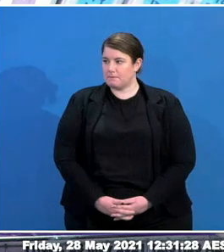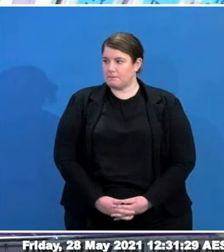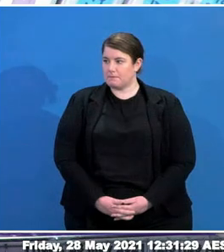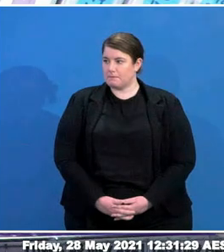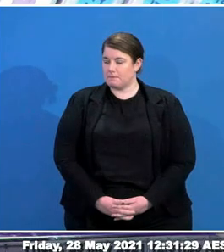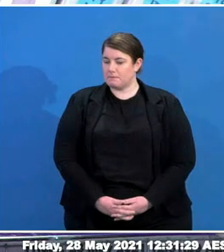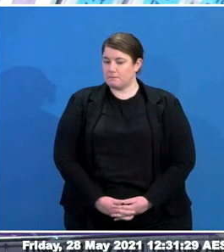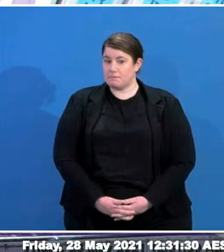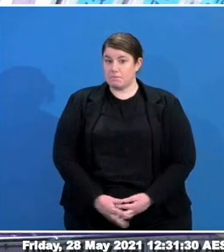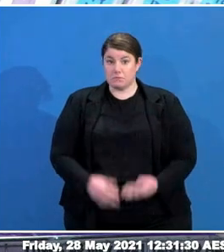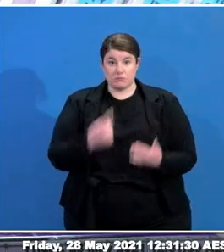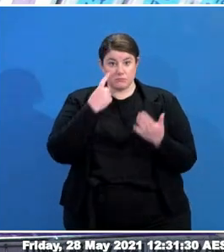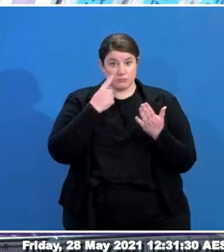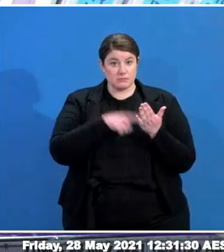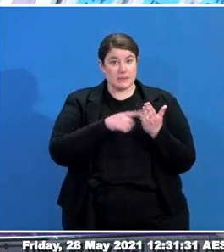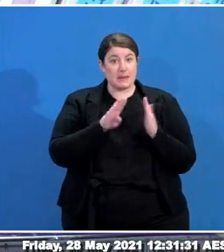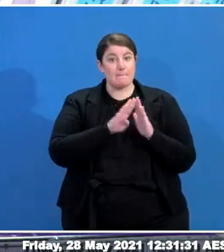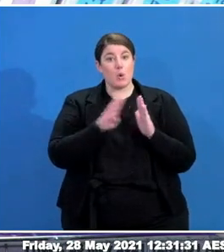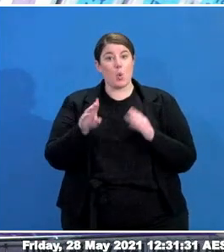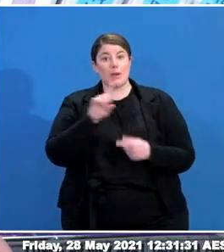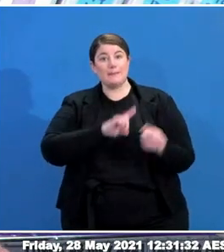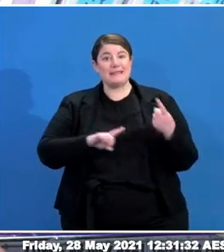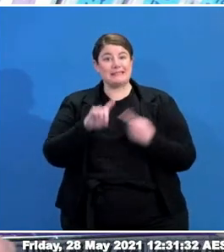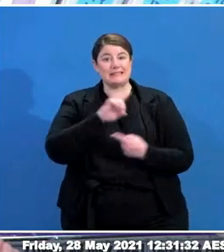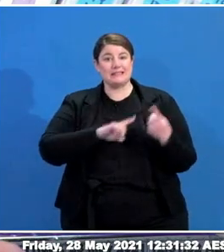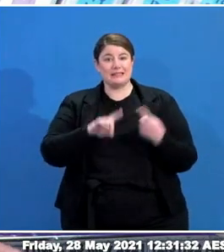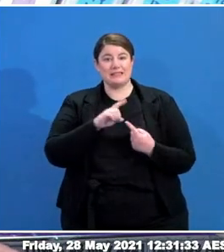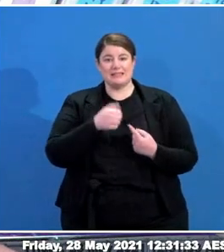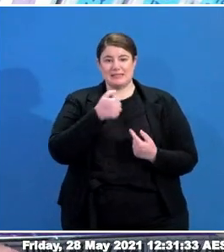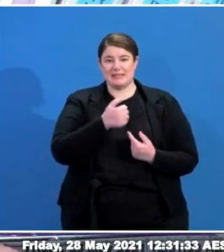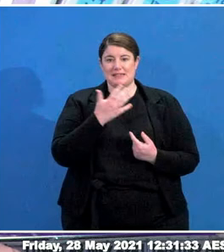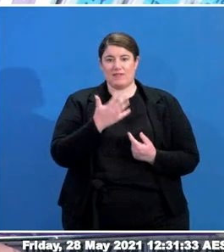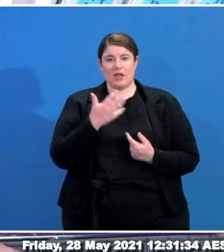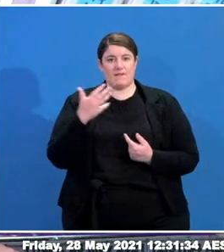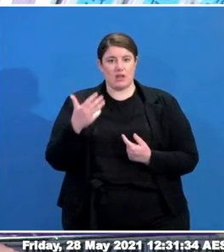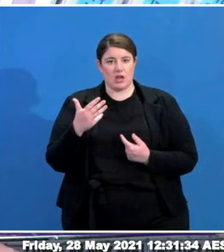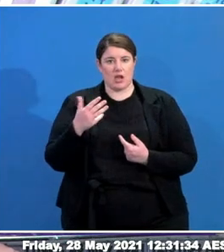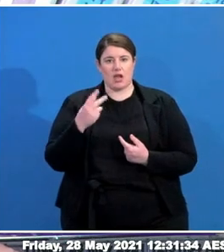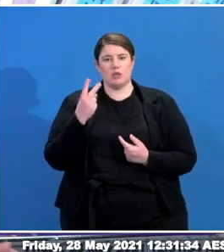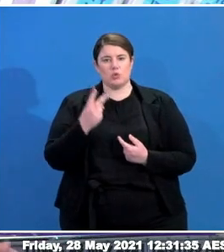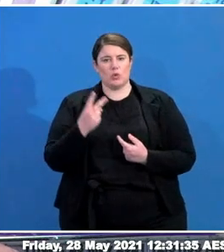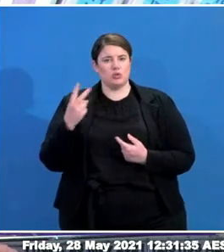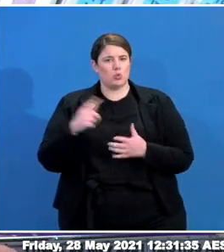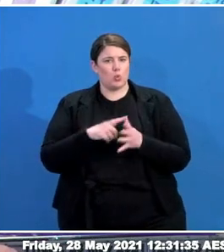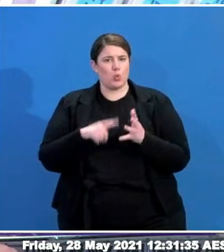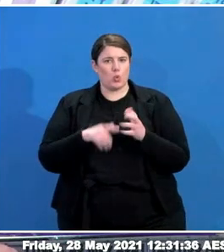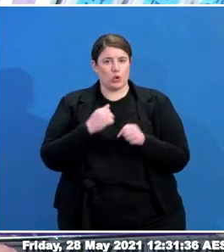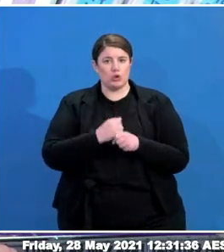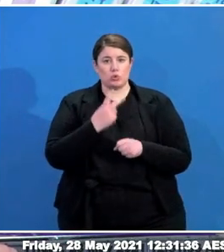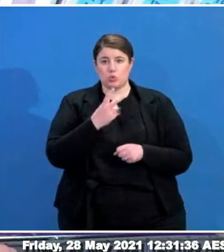You see that document says "Board meeting 659, 22 August 2019"? Yes.